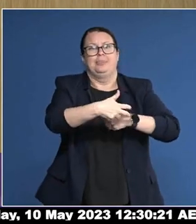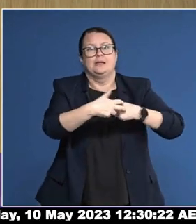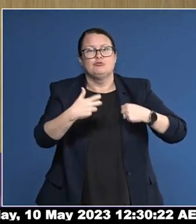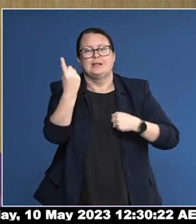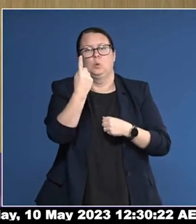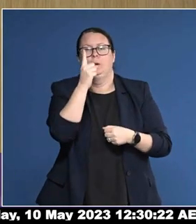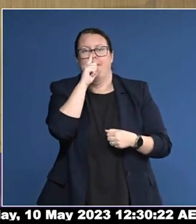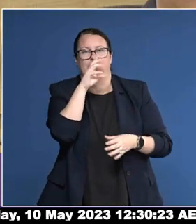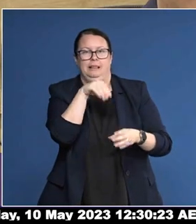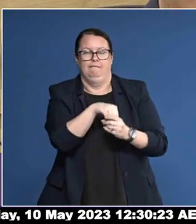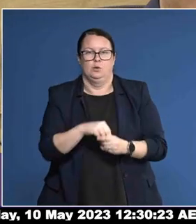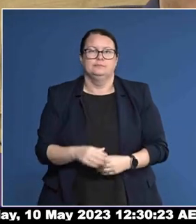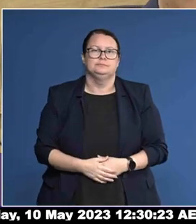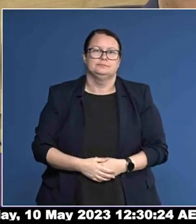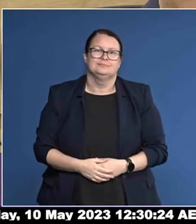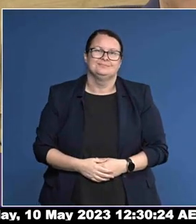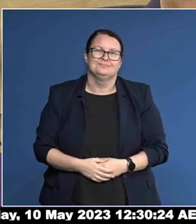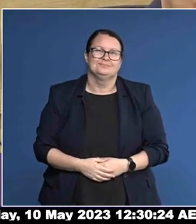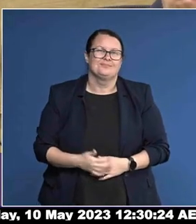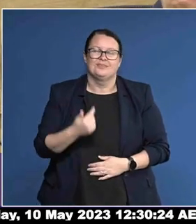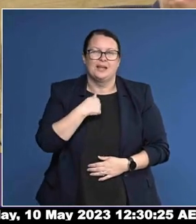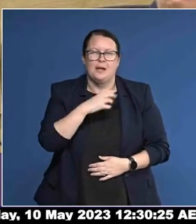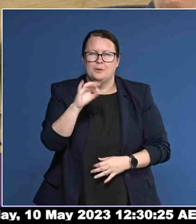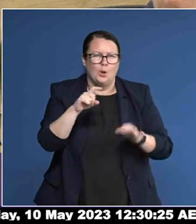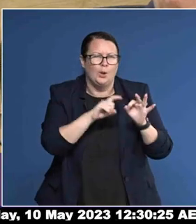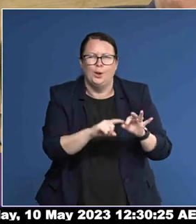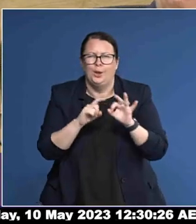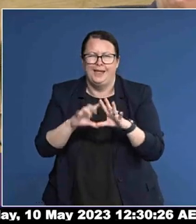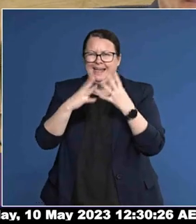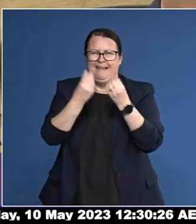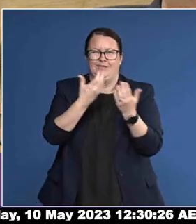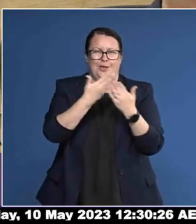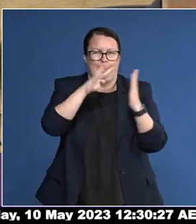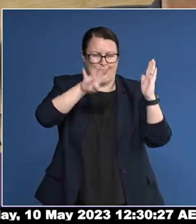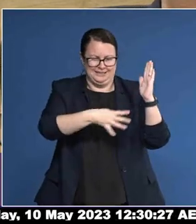Now, you'll be pleased to know I'm not going to ask you about every event in your table. Thank you. MS EASTMAN: But there's three that I do want to ask you about.